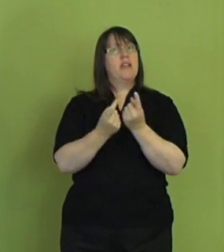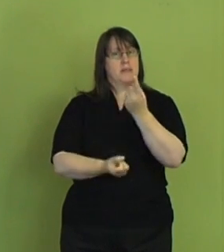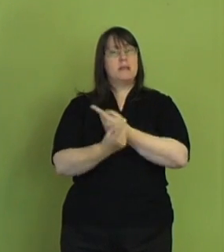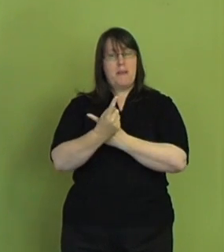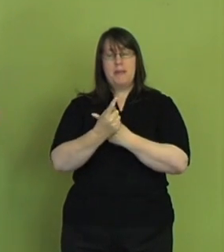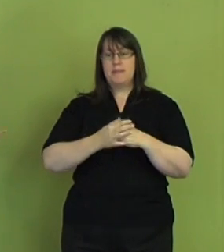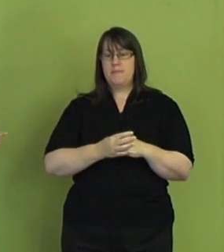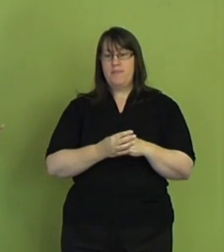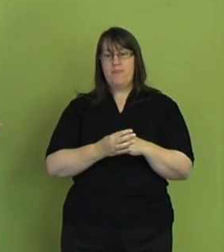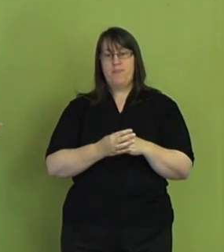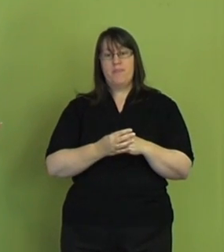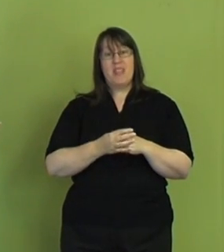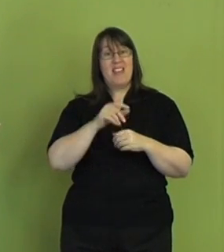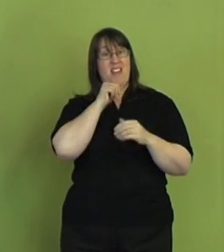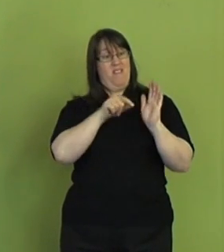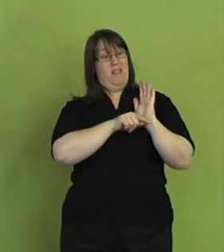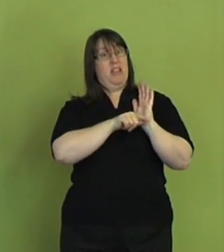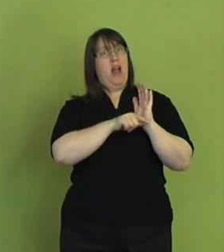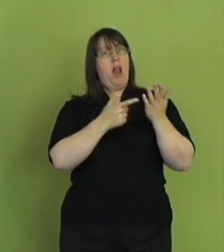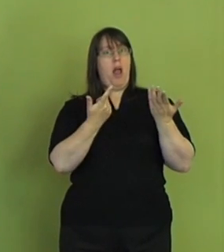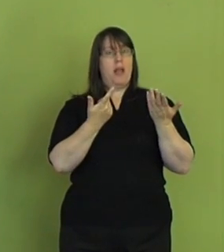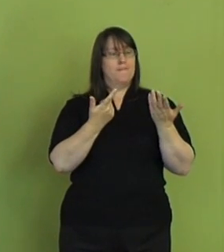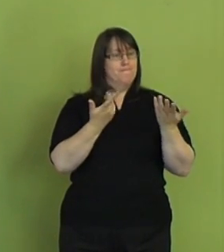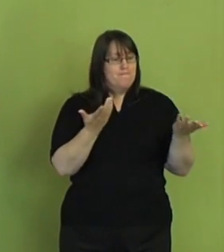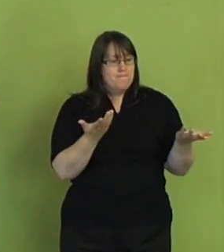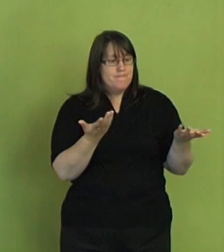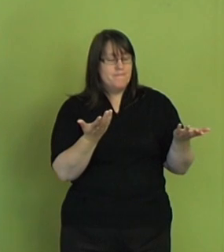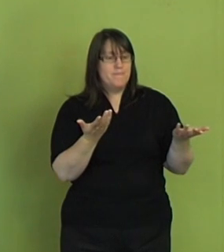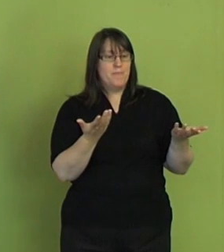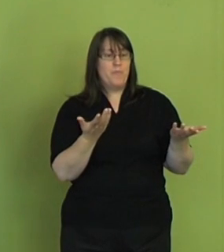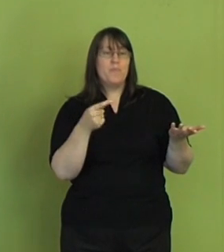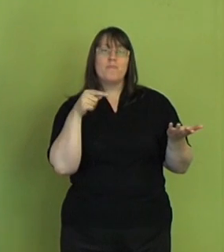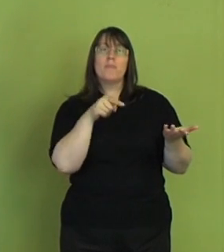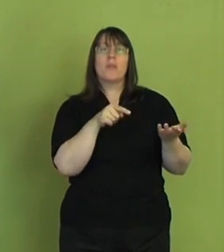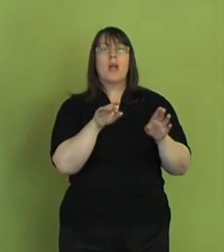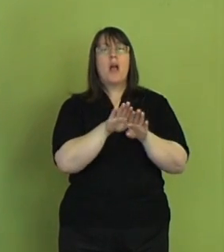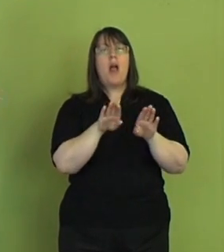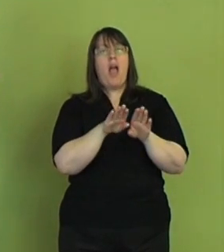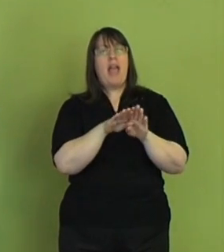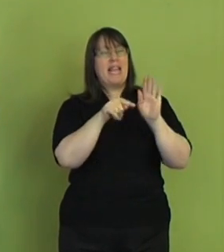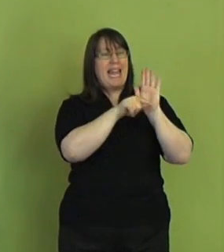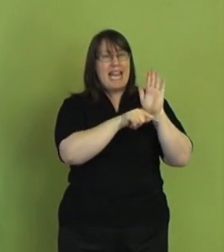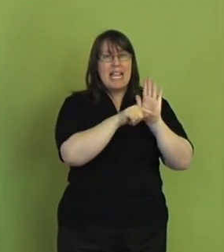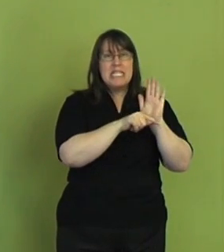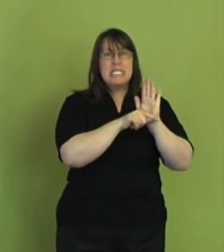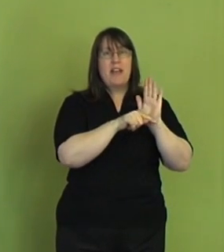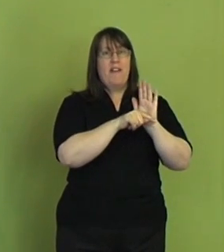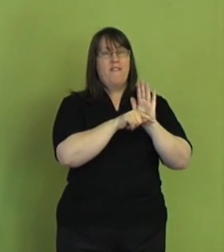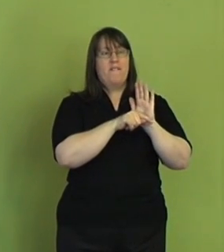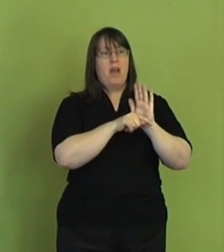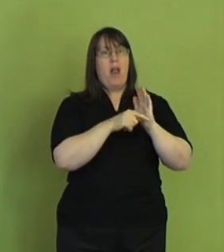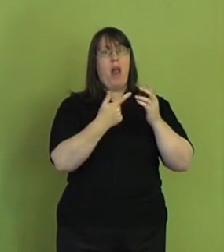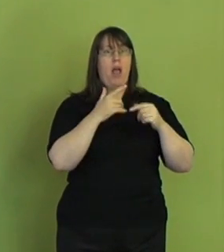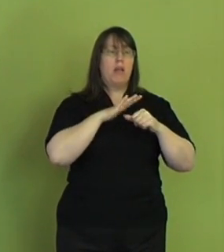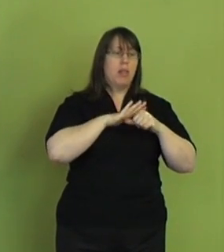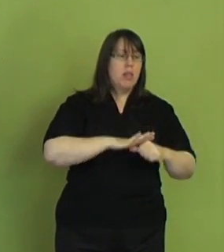On the loss side can be a variety of negative and down feelings.